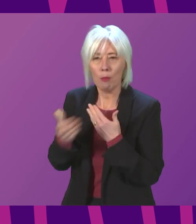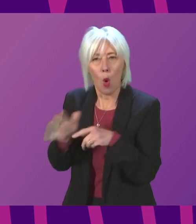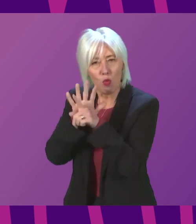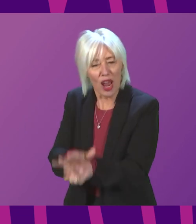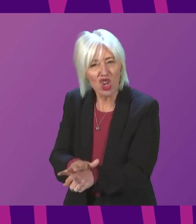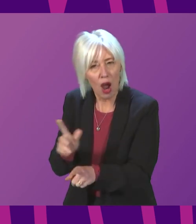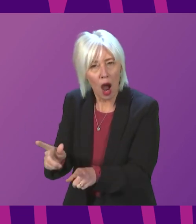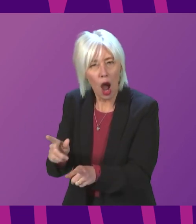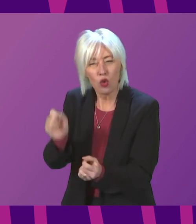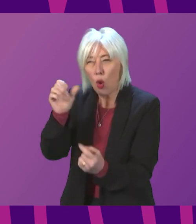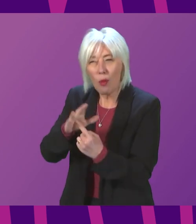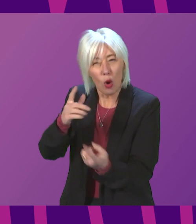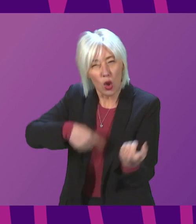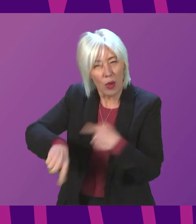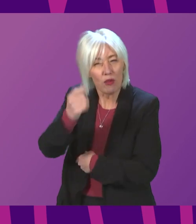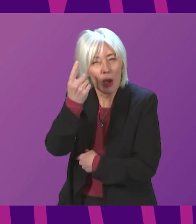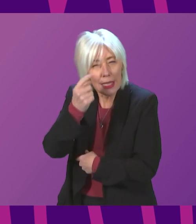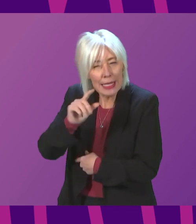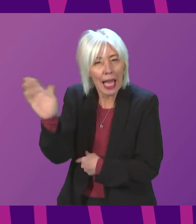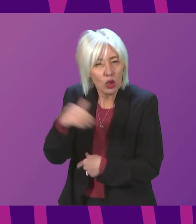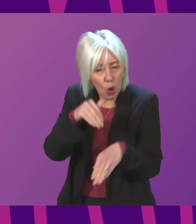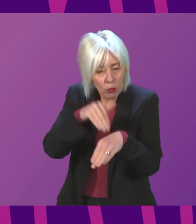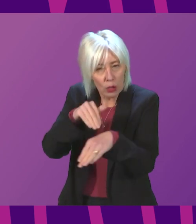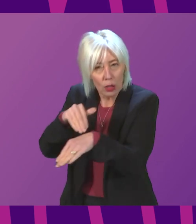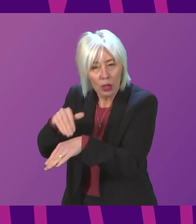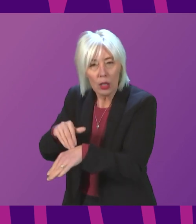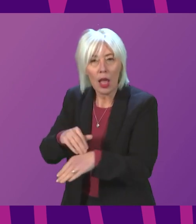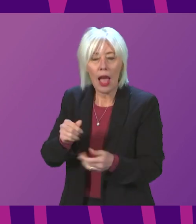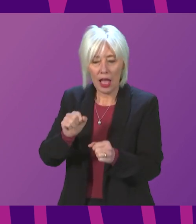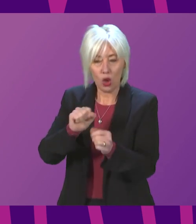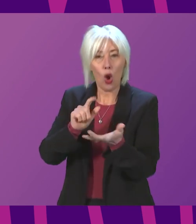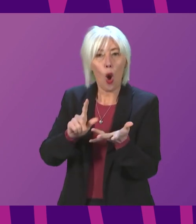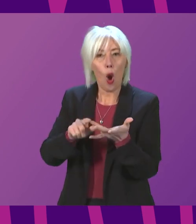that we understand all those things as our knowledge about omicron develops, but we should